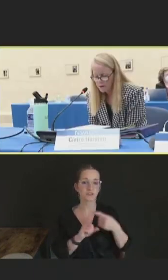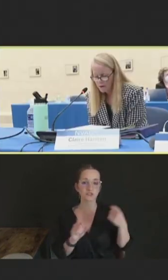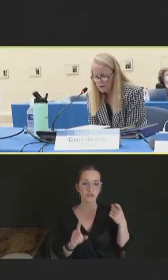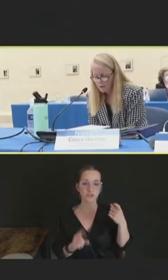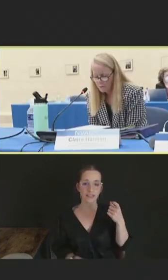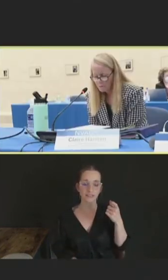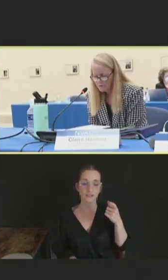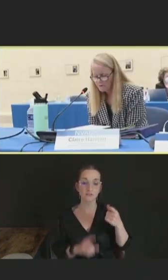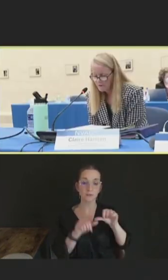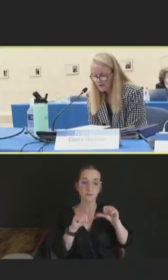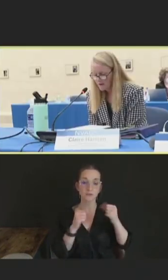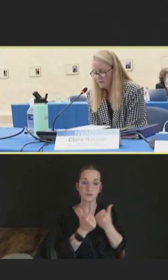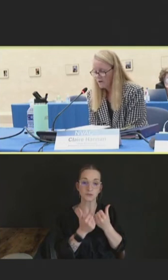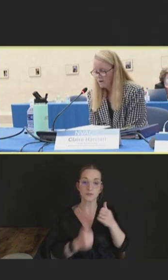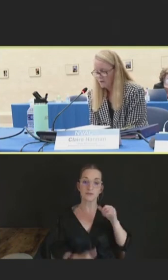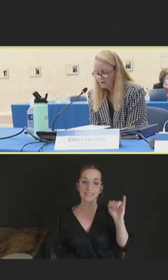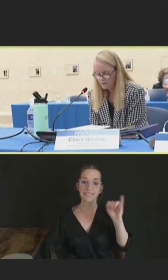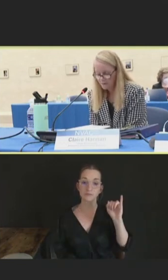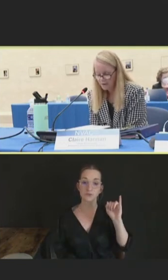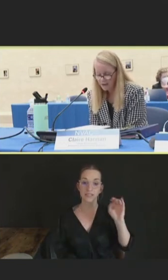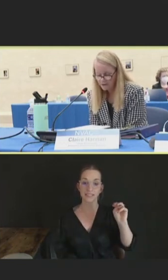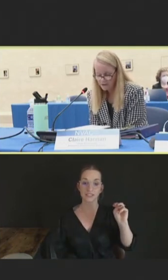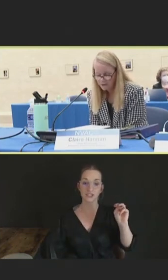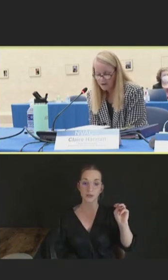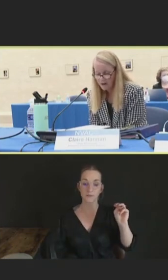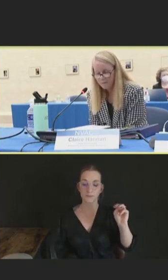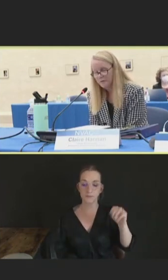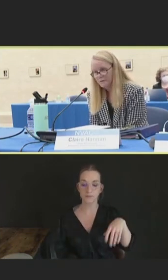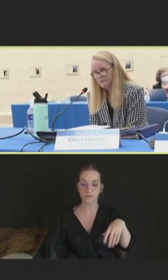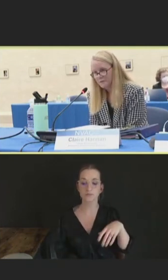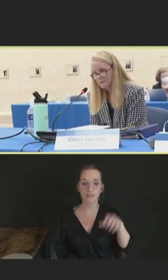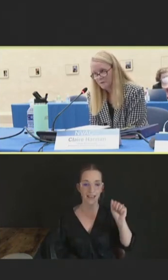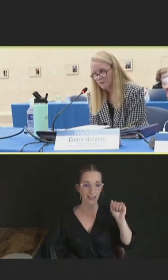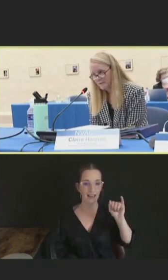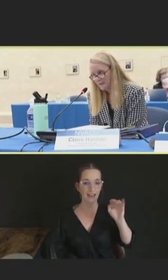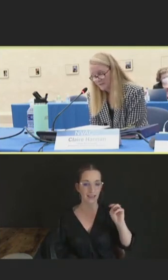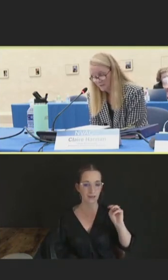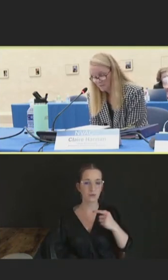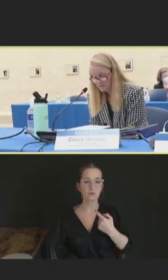We recently held our Leadership in Action Conference. It was great to have an in-person